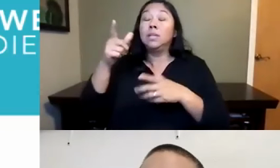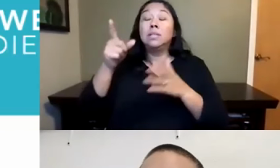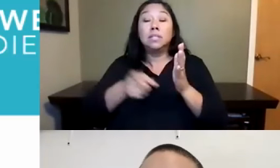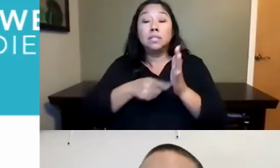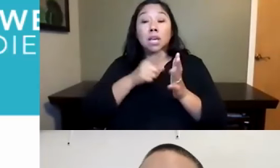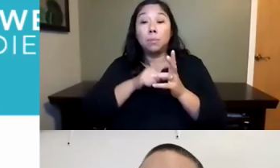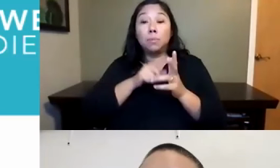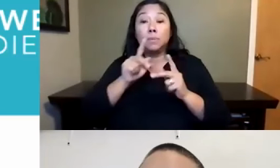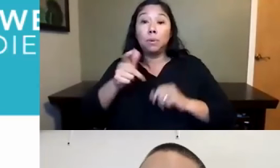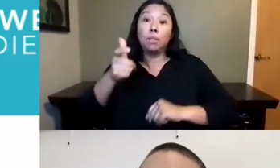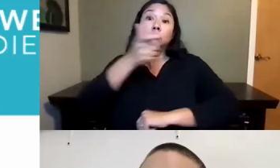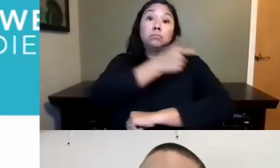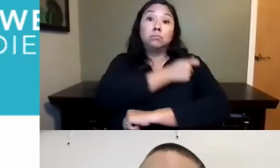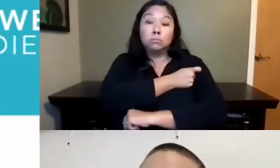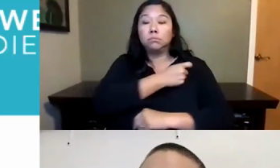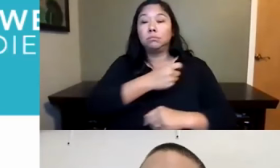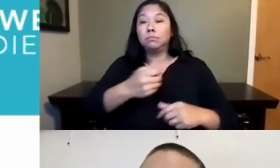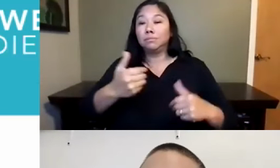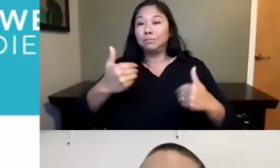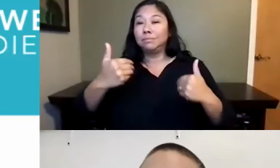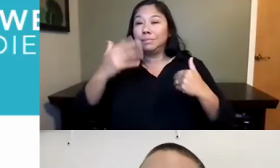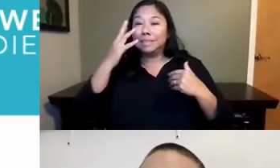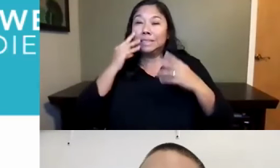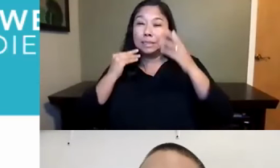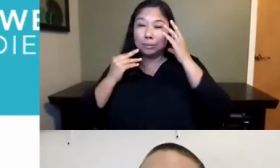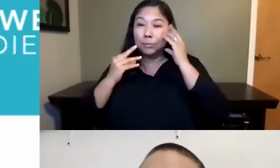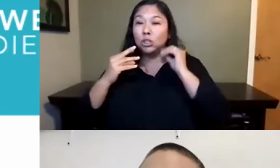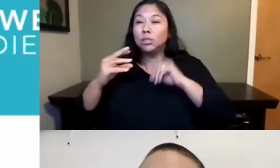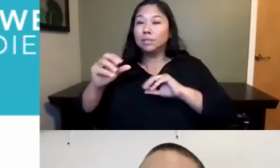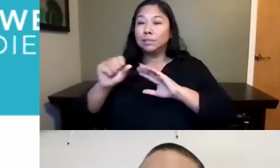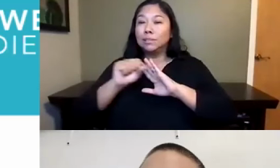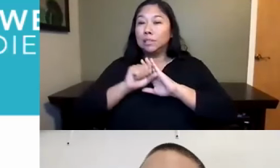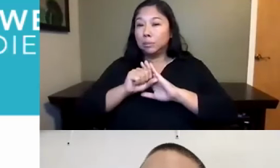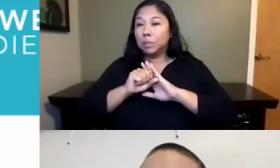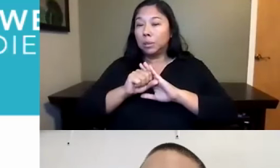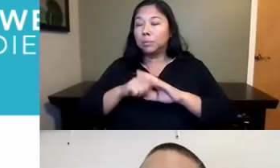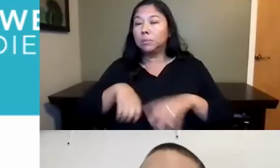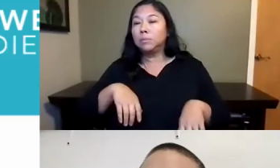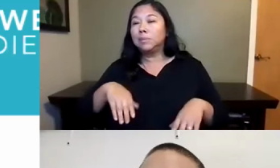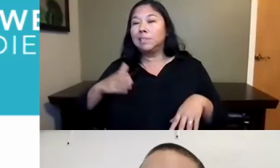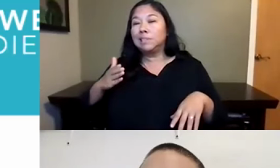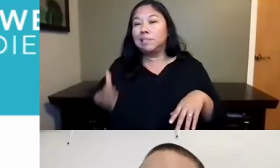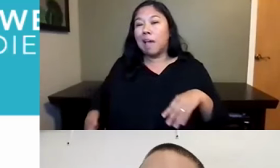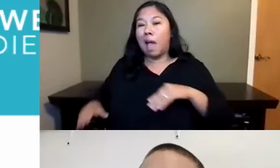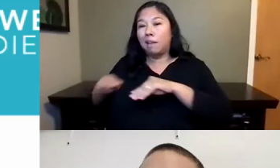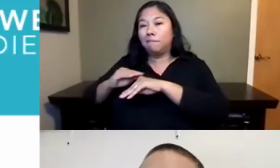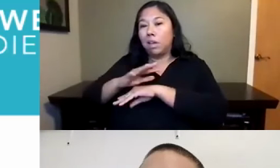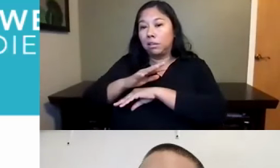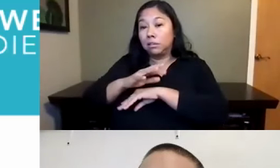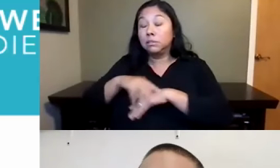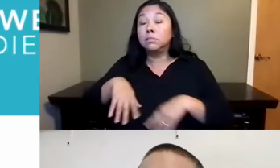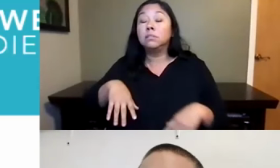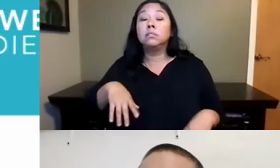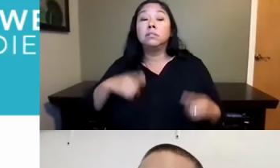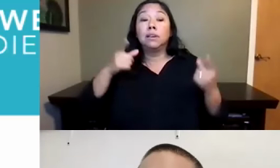It would actually be a good thing, because when you get the vaccine, if you get side